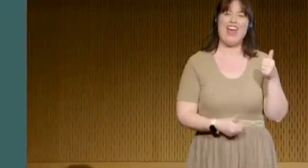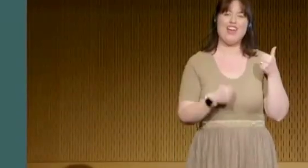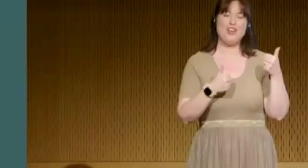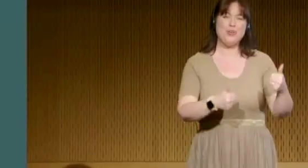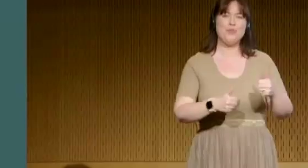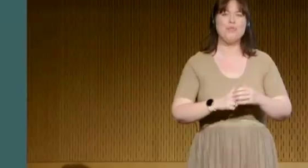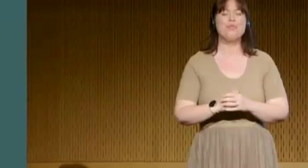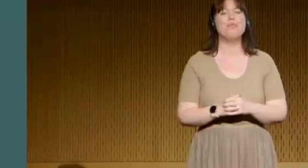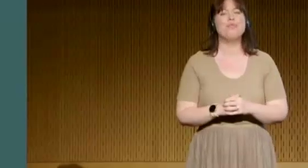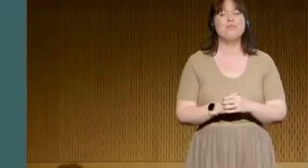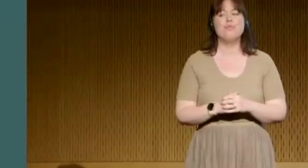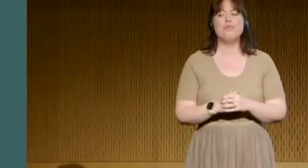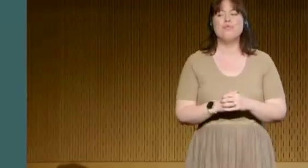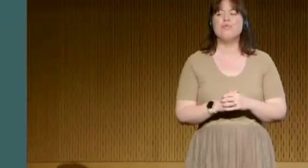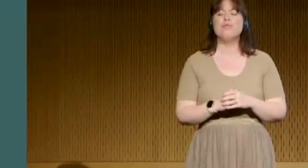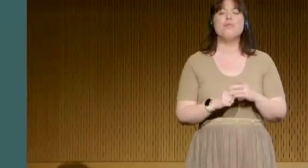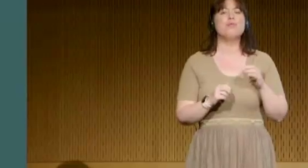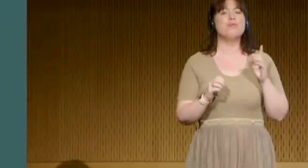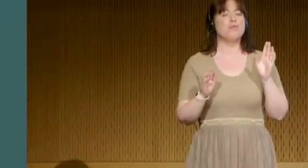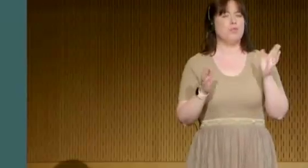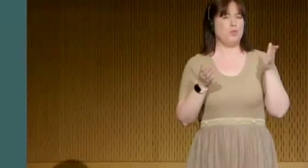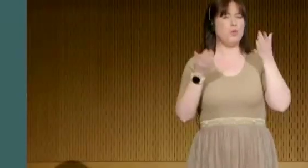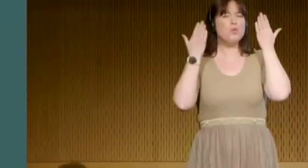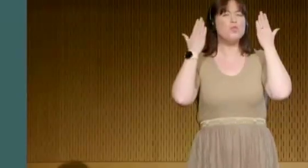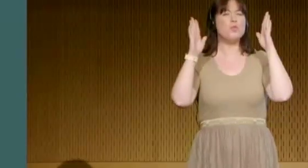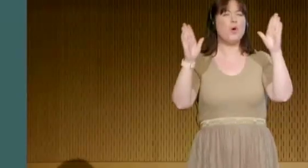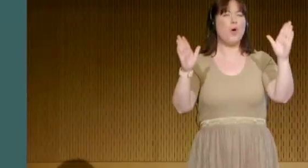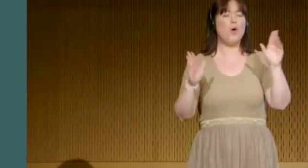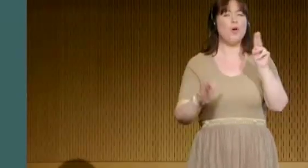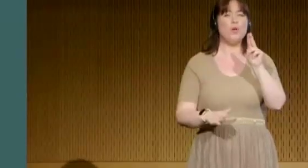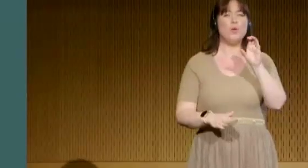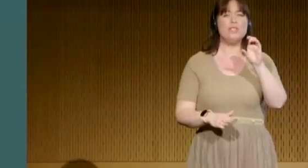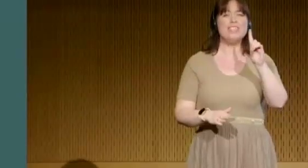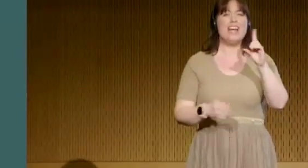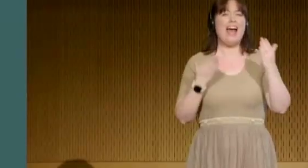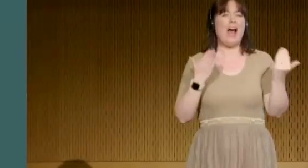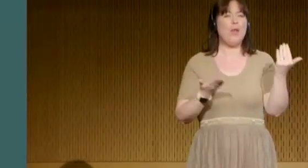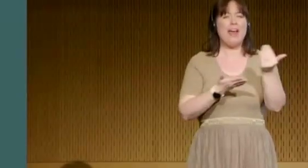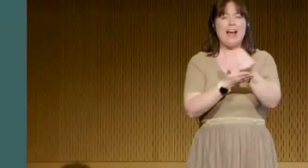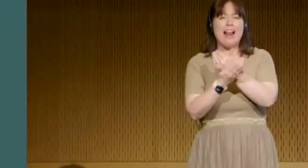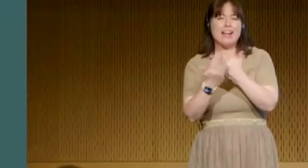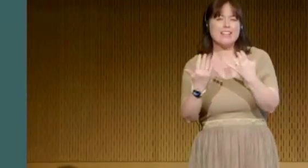you've kind of shown that the way that UCD all kind of collects and even democratizes data is